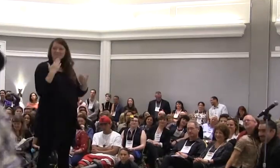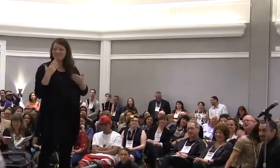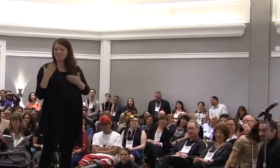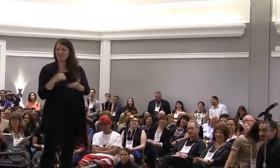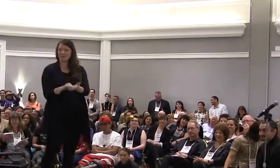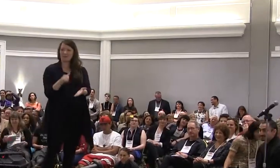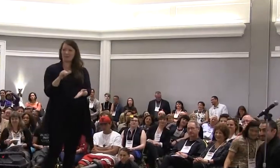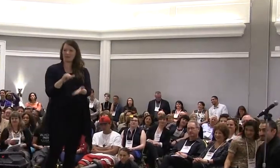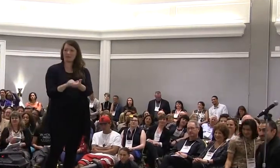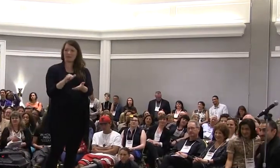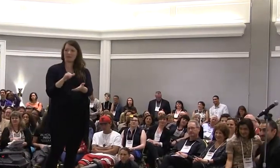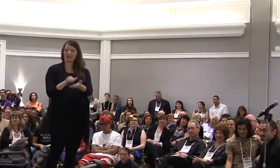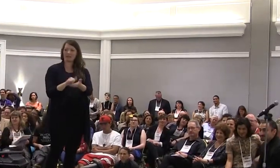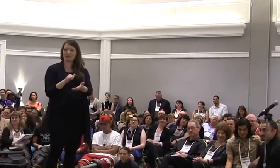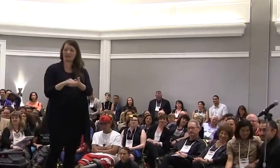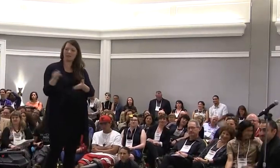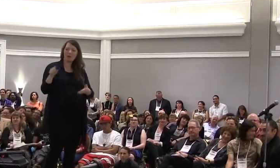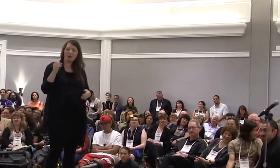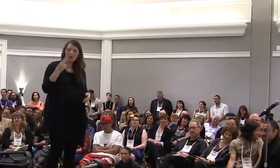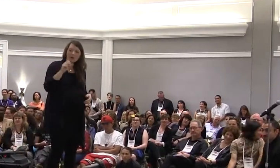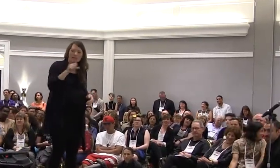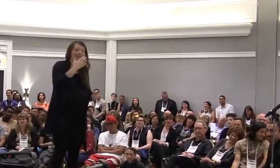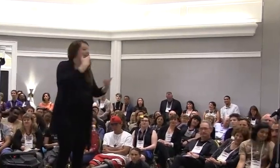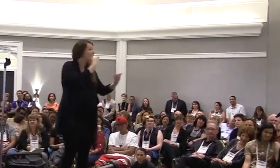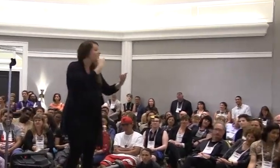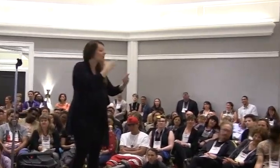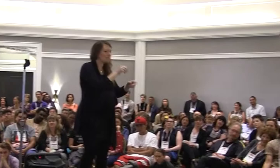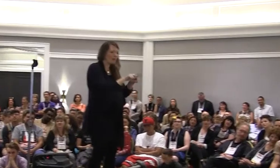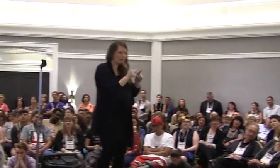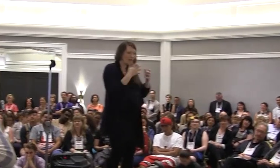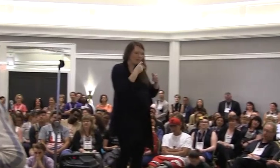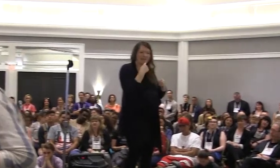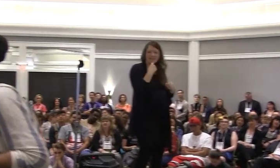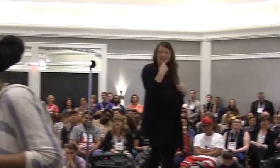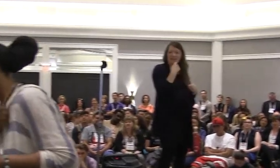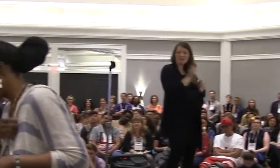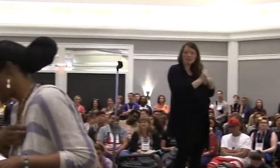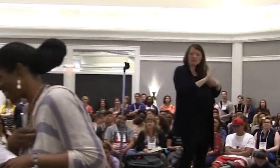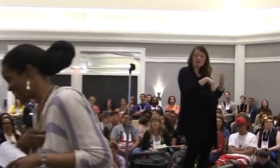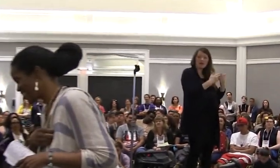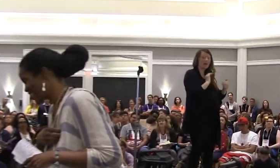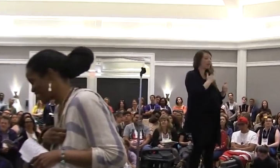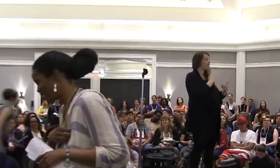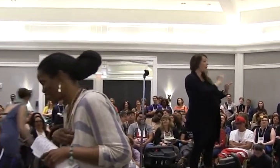Oh my goodness, thank you! (Gino) I was going to say it makes all of our artwork hell better,